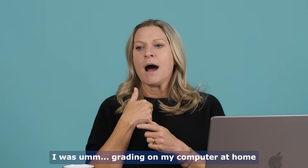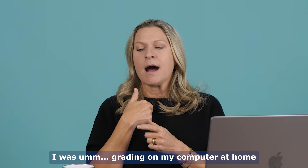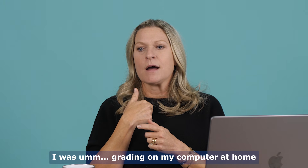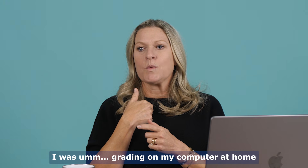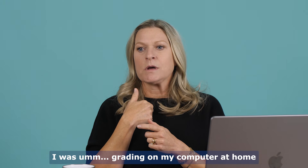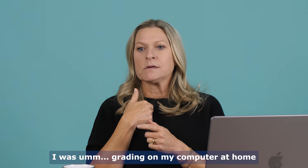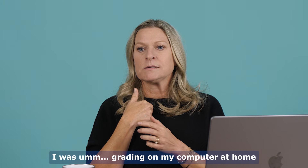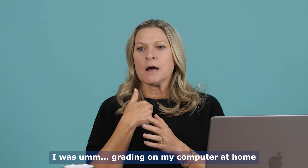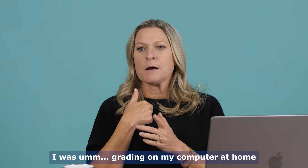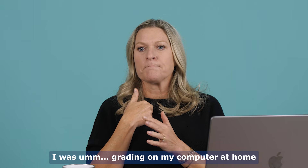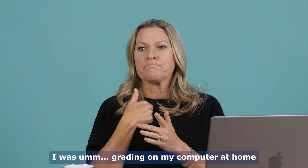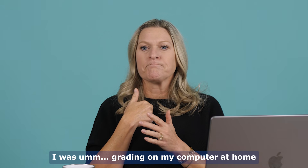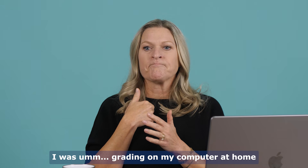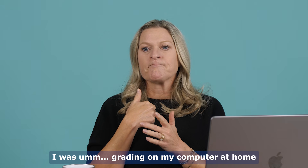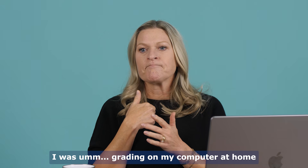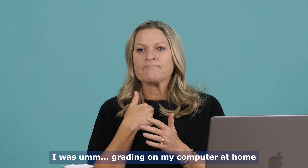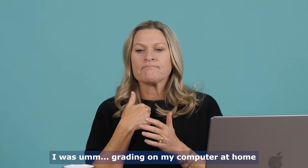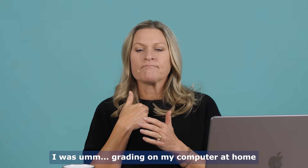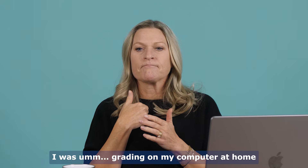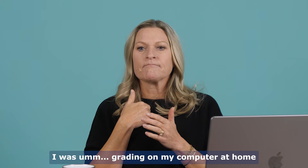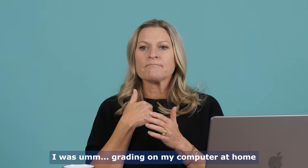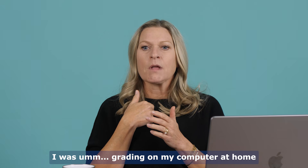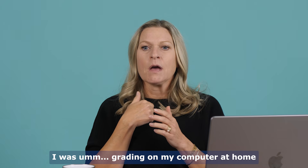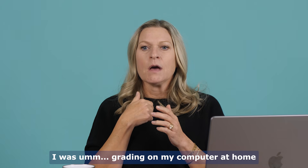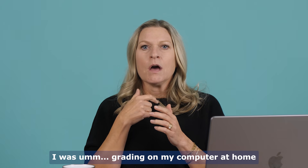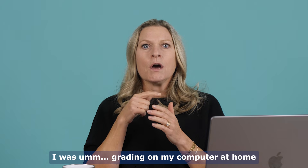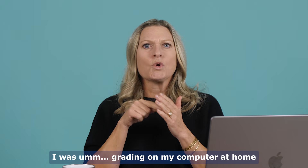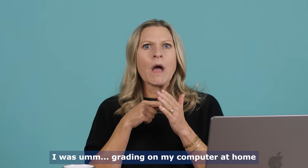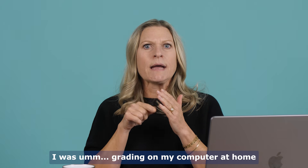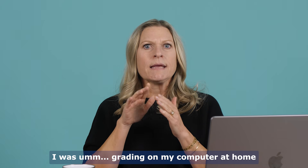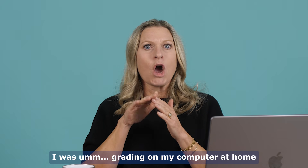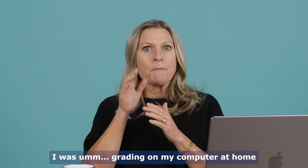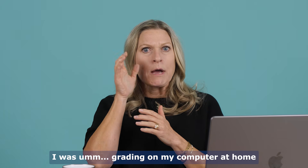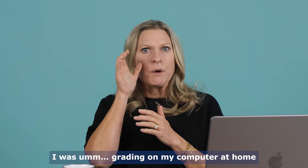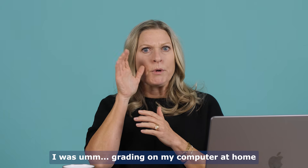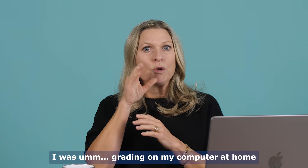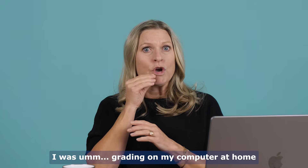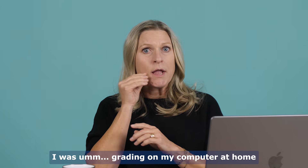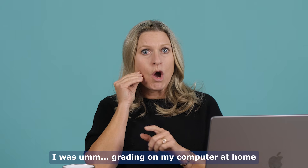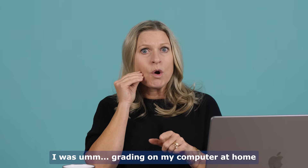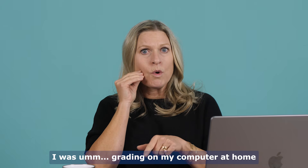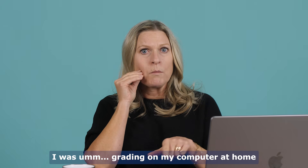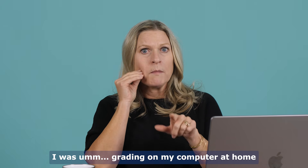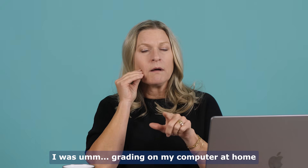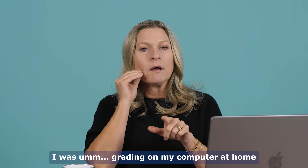I was umm... grading on my computer at home